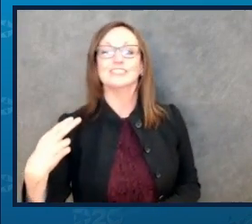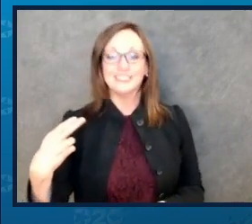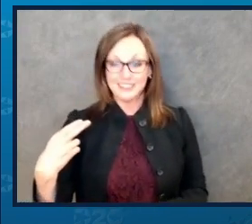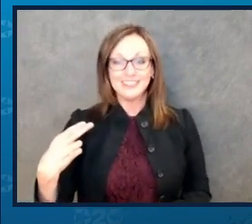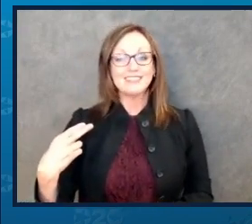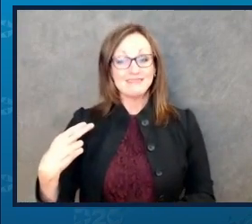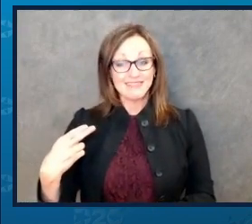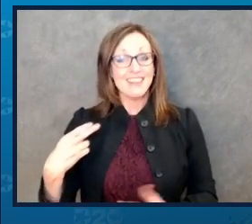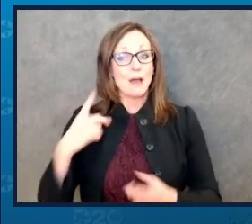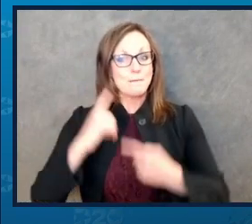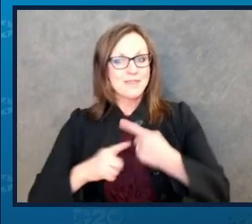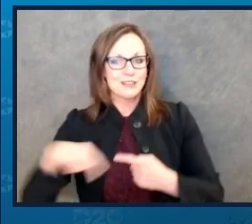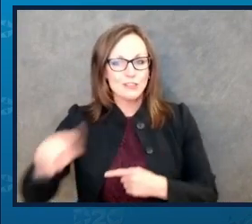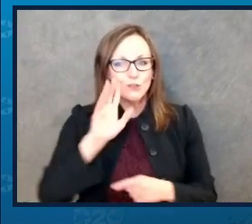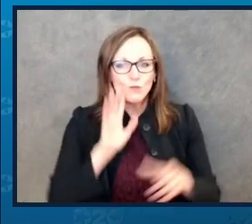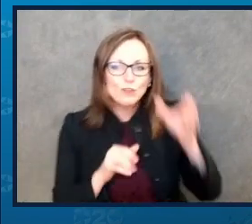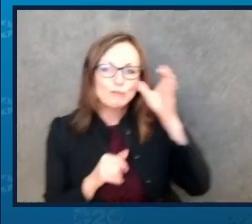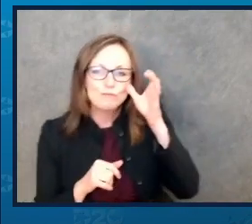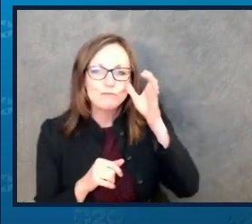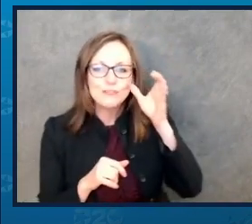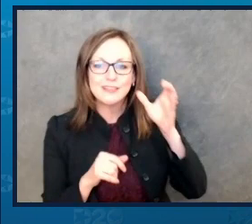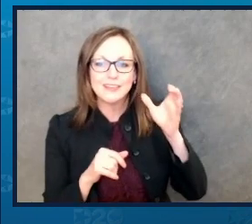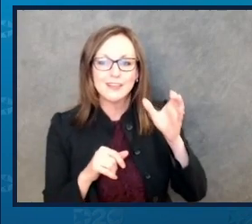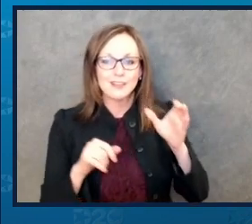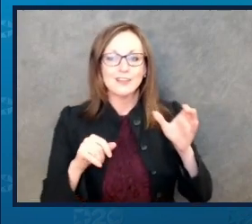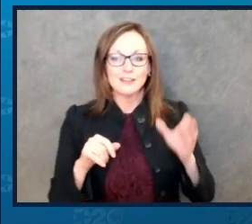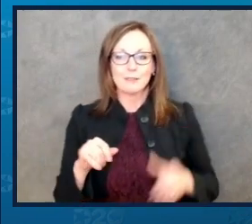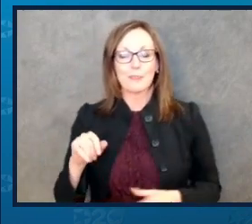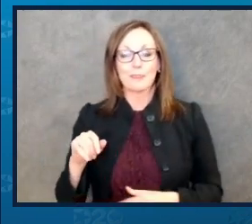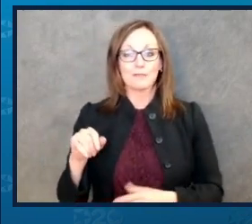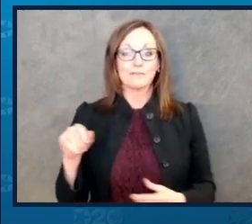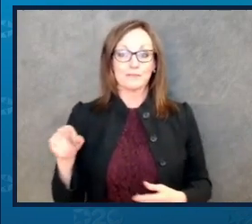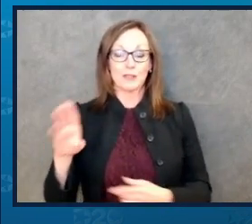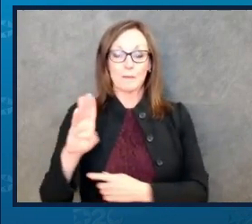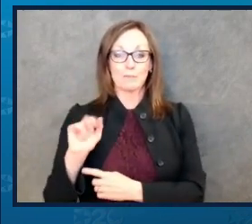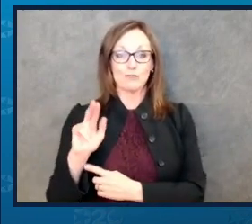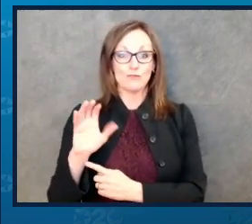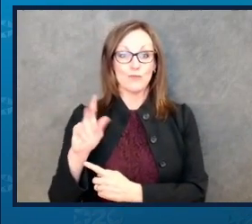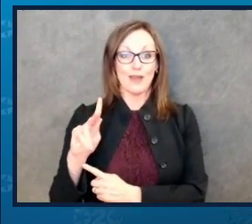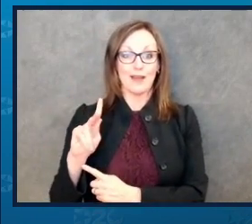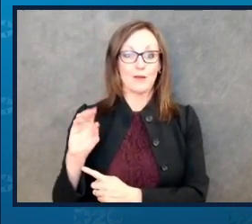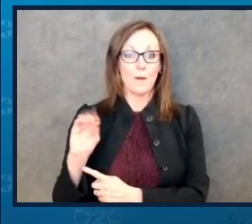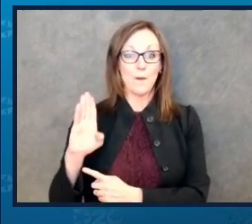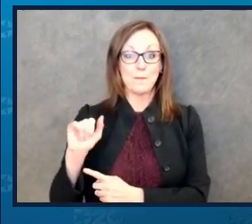449th PRESIDENT, BARACK OBAMA. THAT'S A LONG WAY OF SAYING, THIS IS GOING TO BE AN